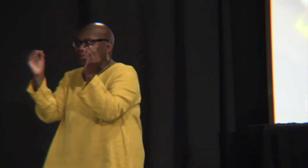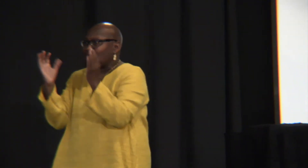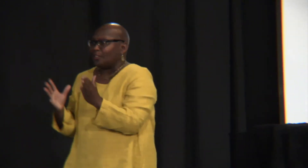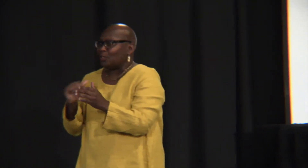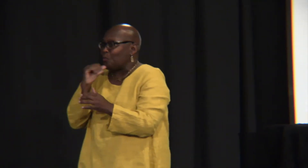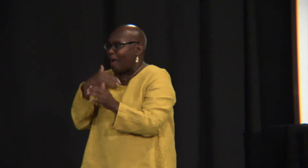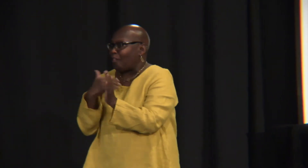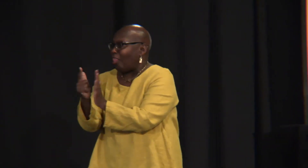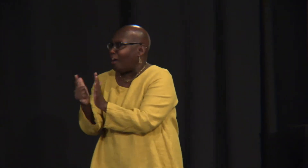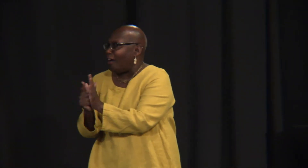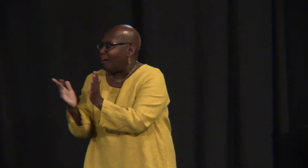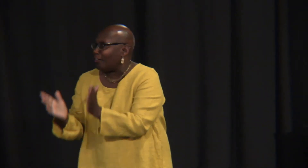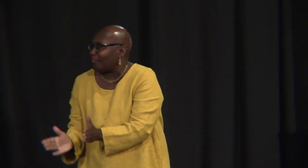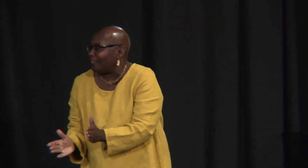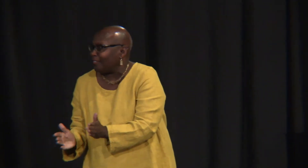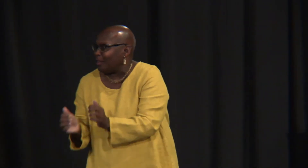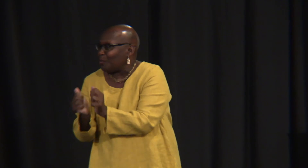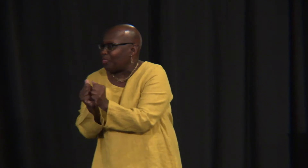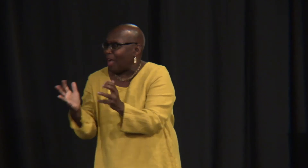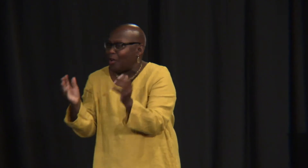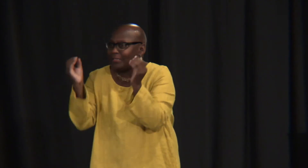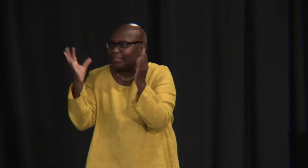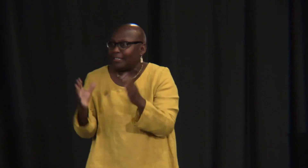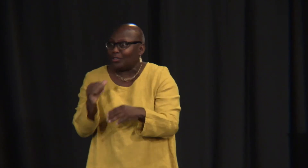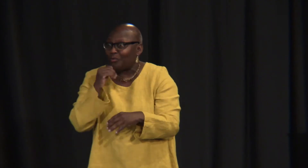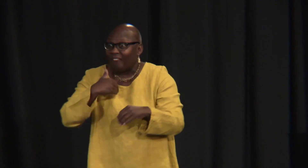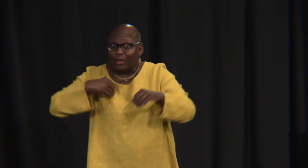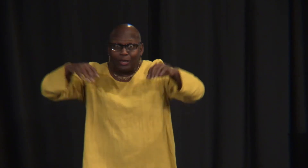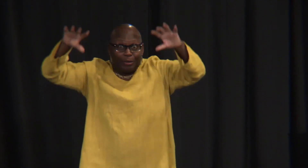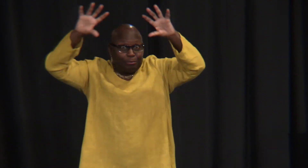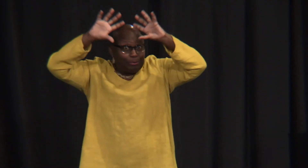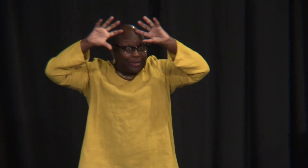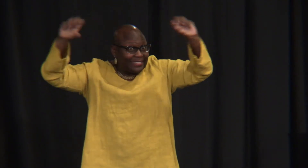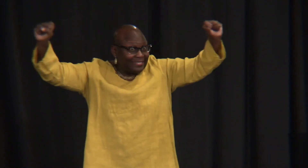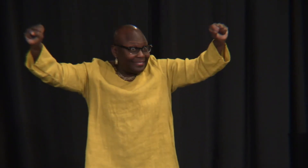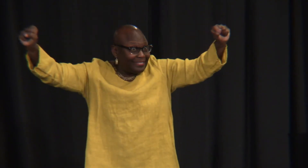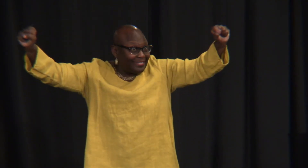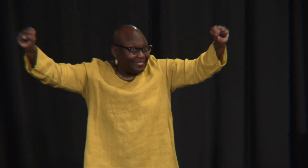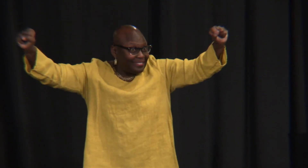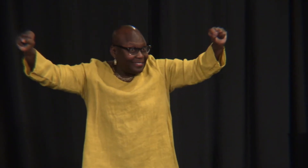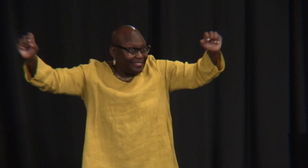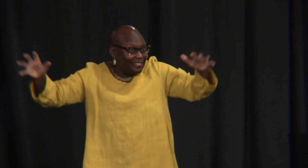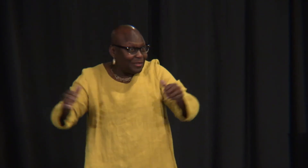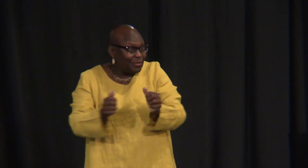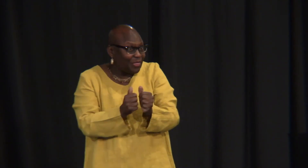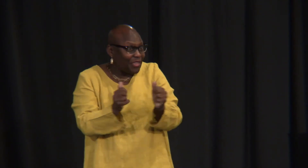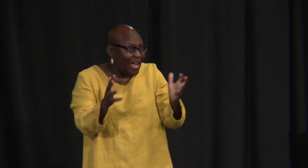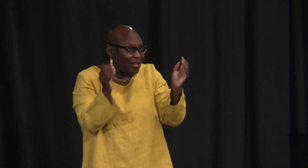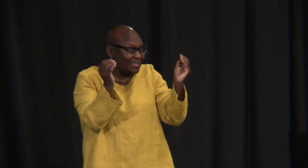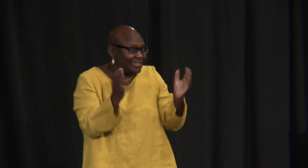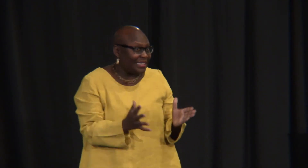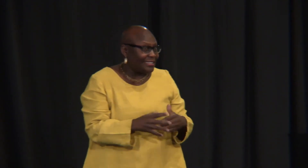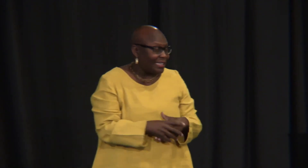one of the most thankless. It's a noble profession.